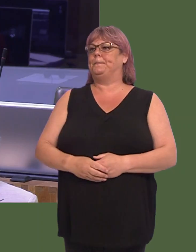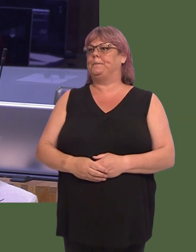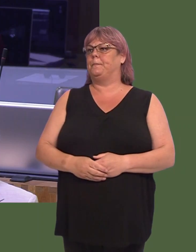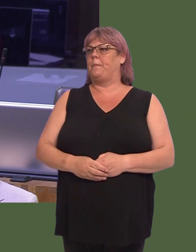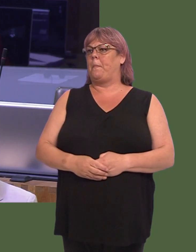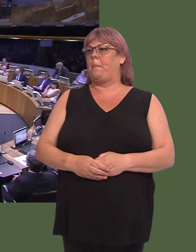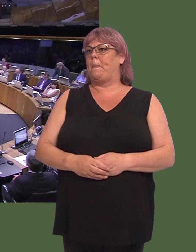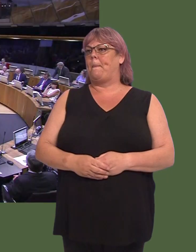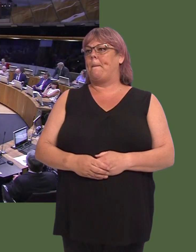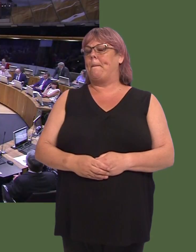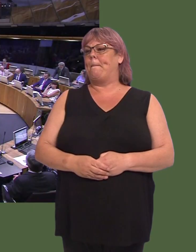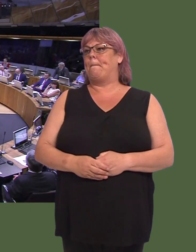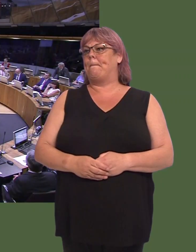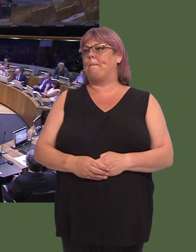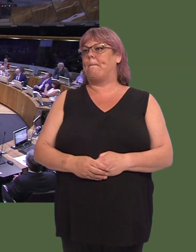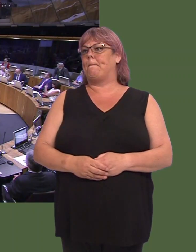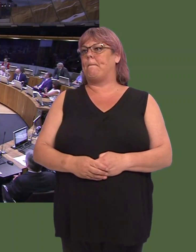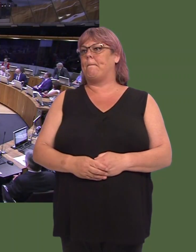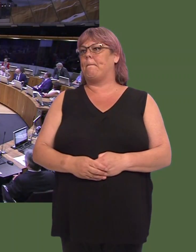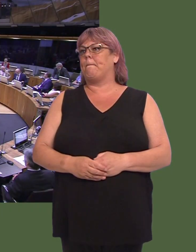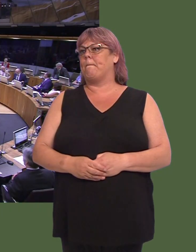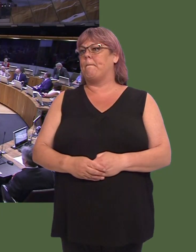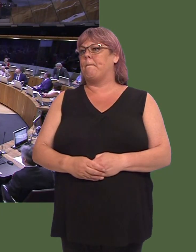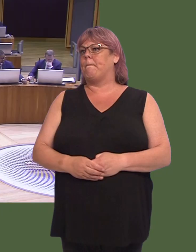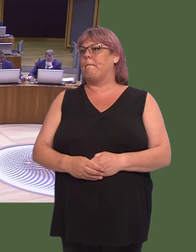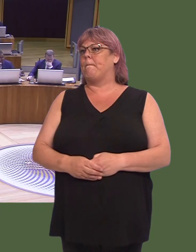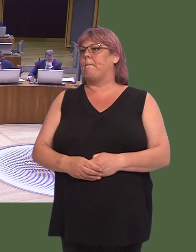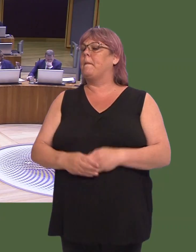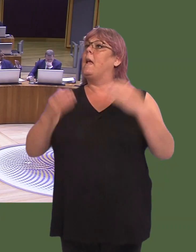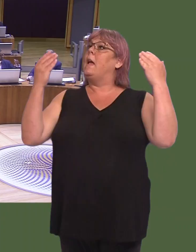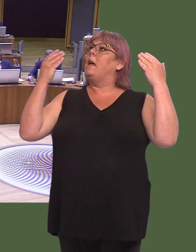A wnaiff y Prif Weinidog ddatganiad am y ddarpariaeth o ofal cartref gyda'r nos?